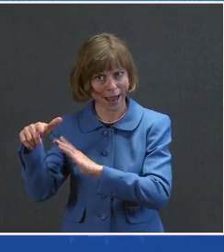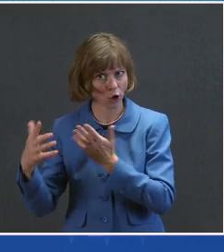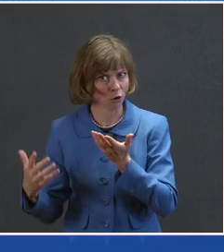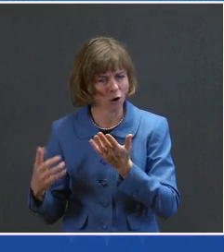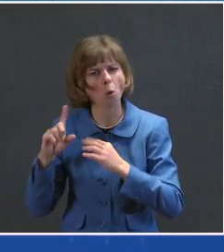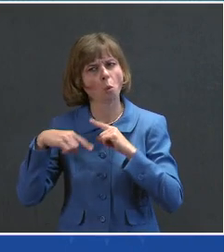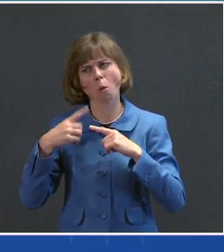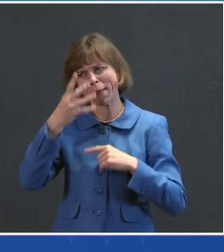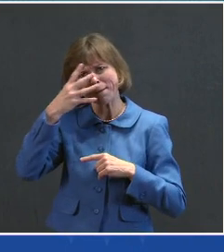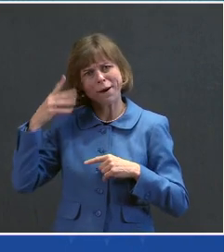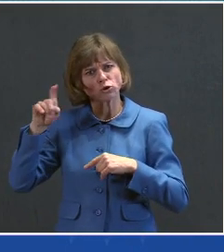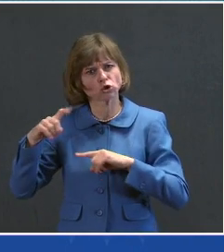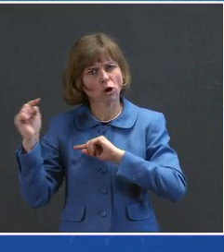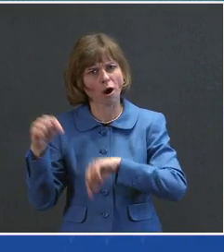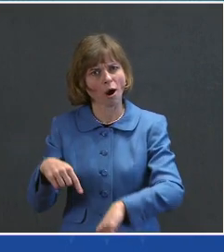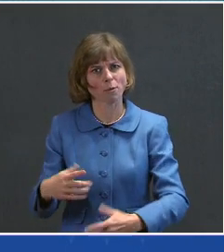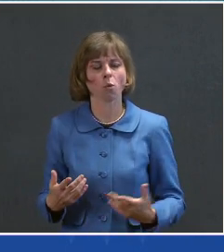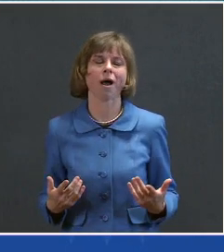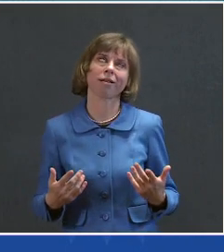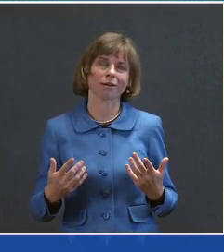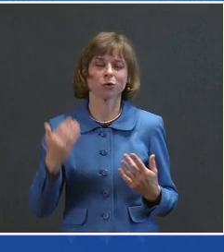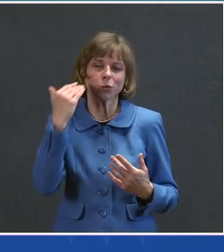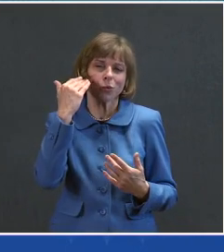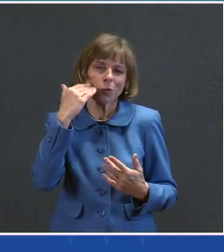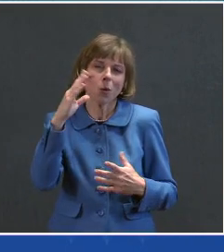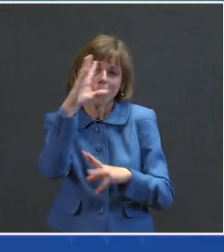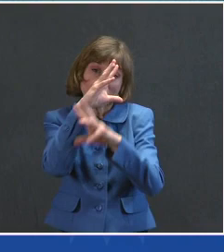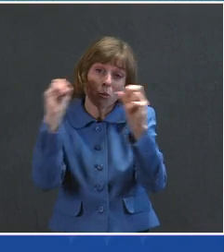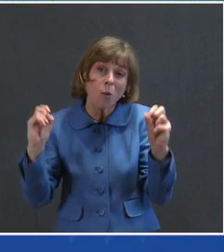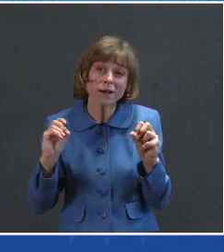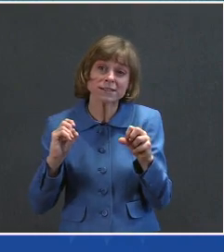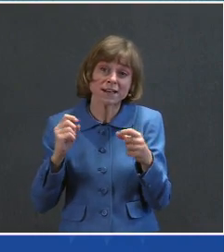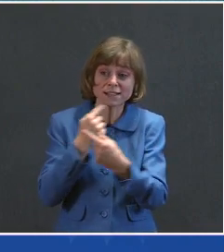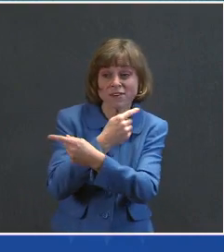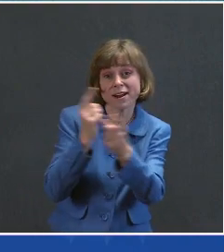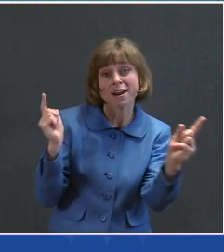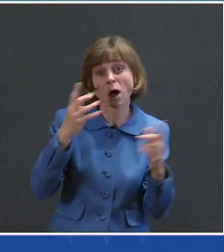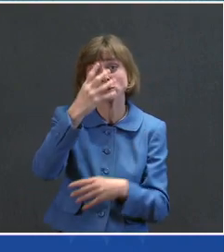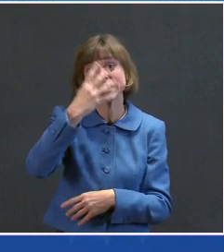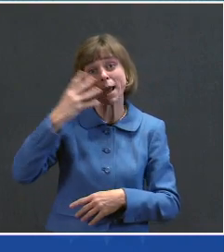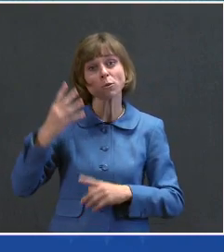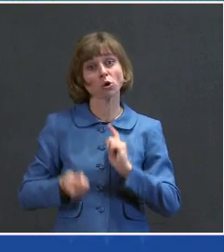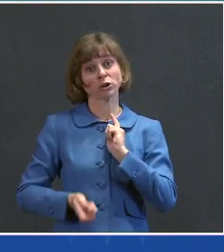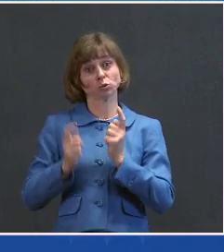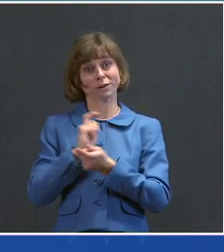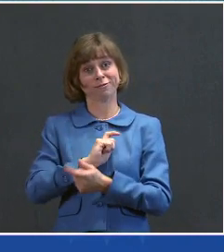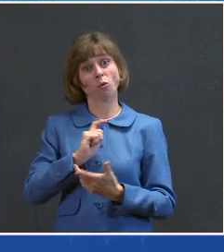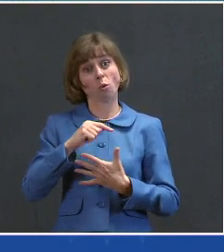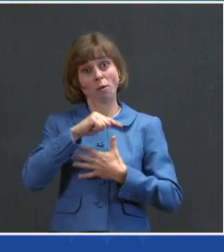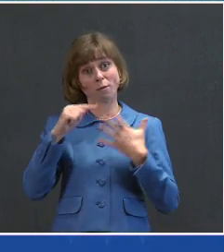the President has put forward an immigration reform package that will not only provide a pathway to citizenship